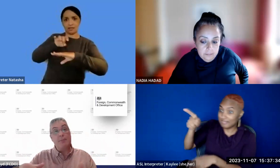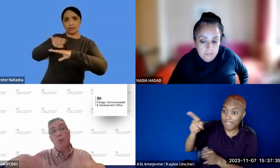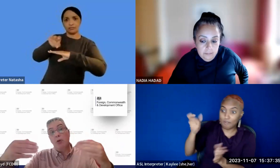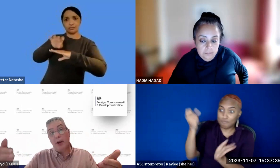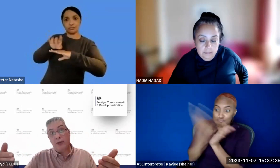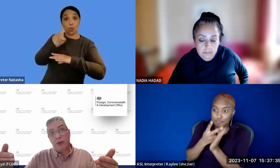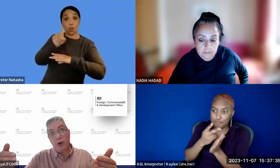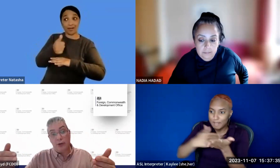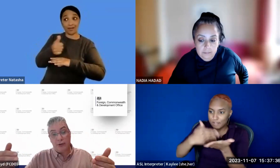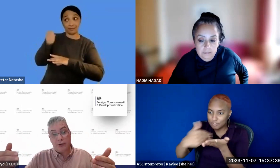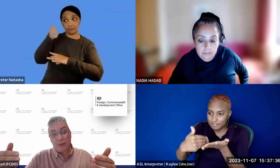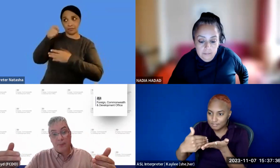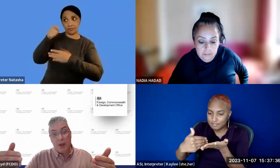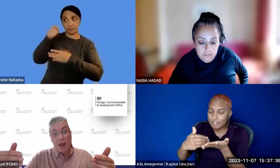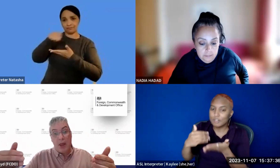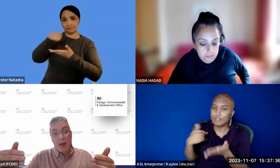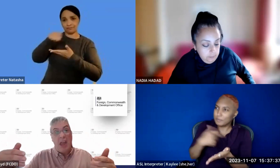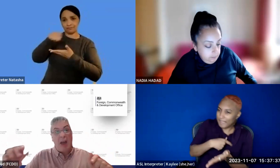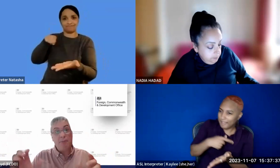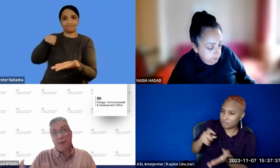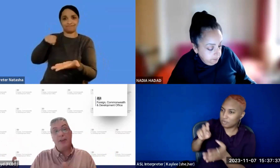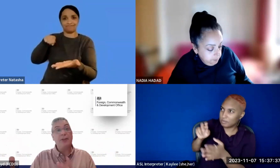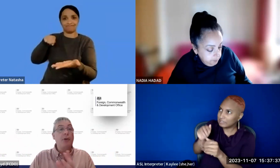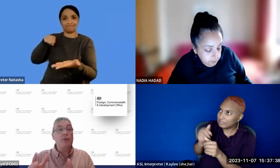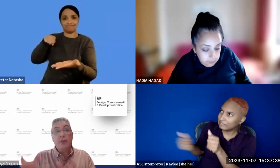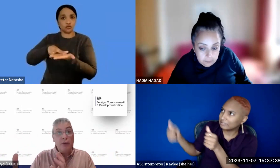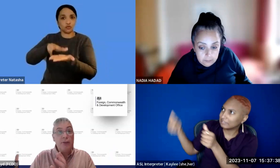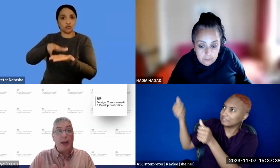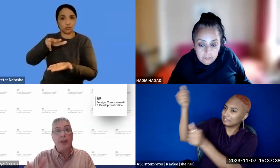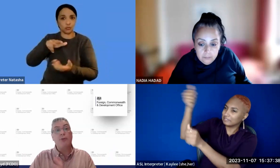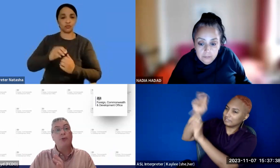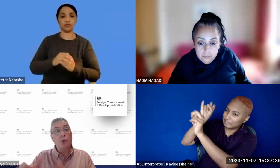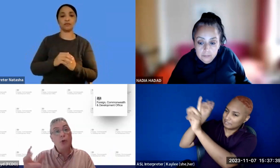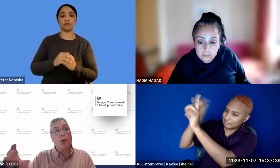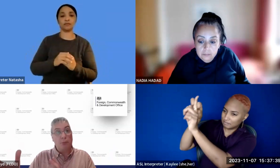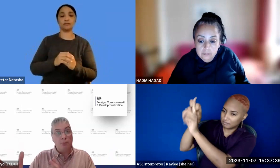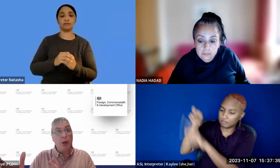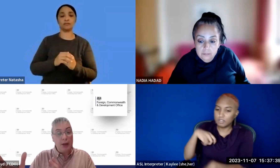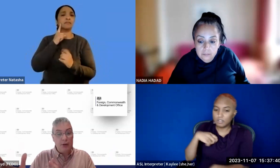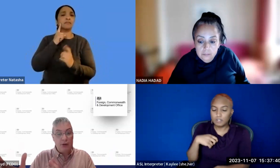I need more advice on costs, attracting funds to draw on money